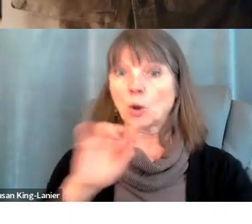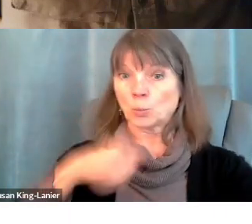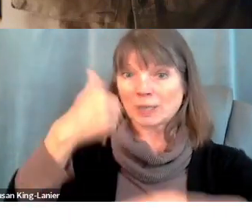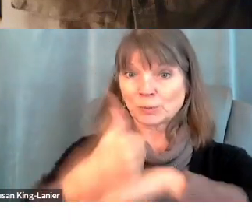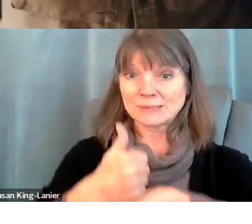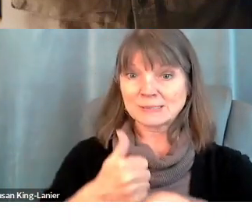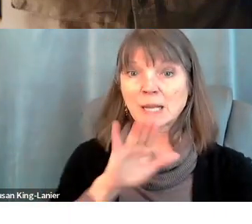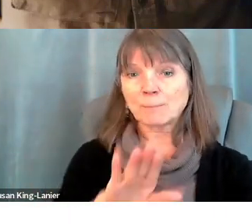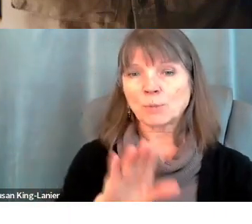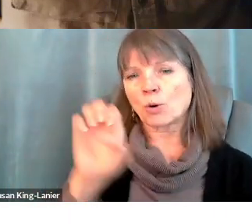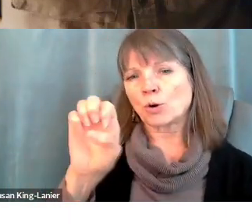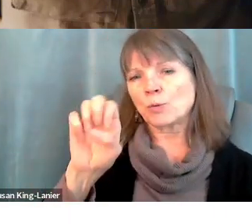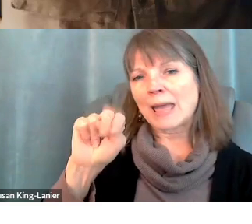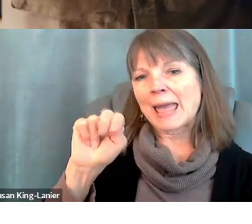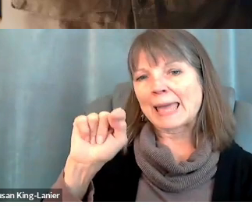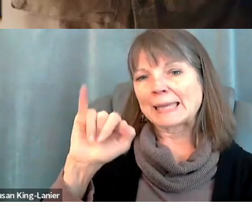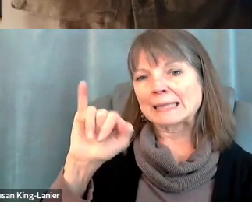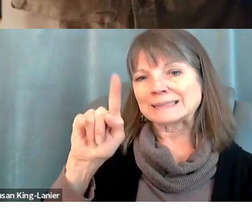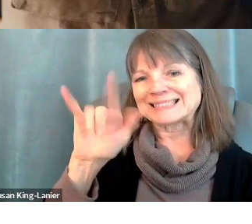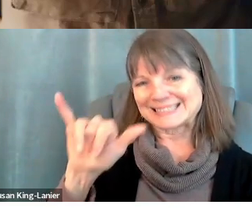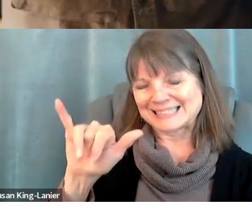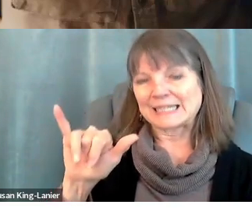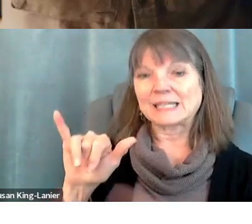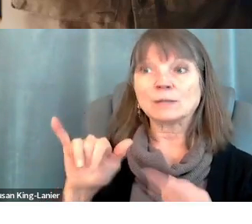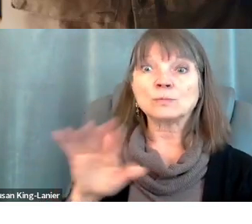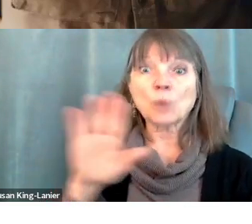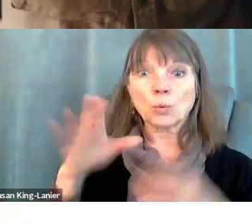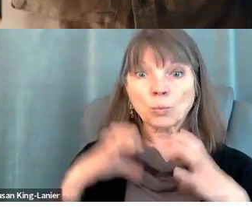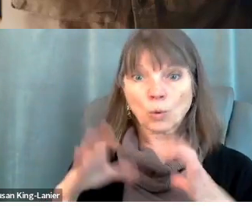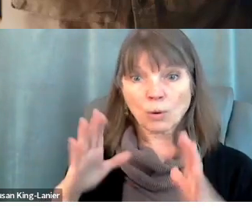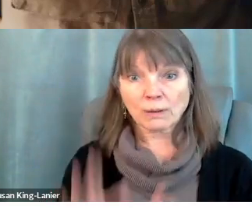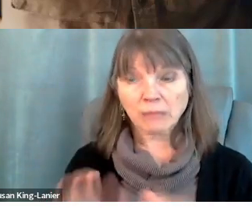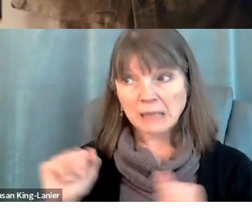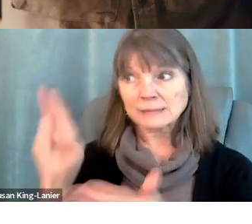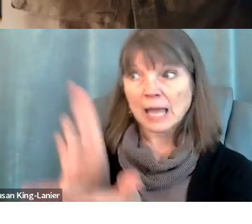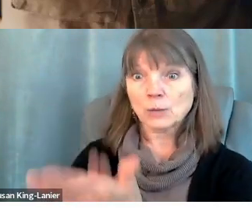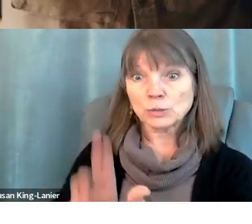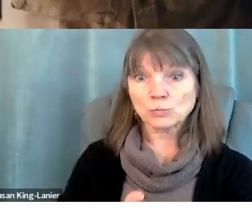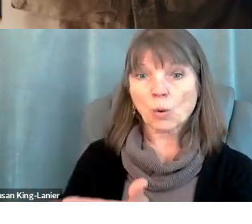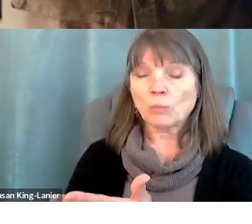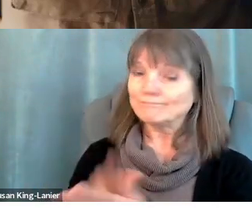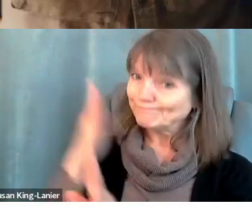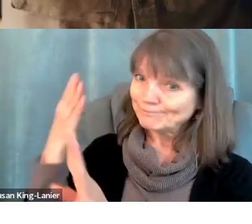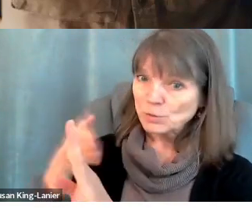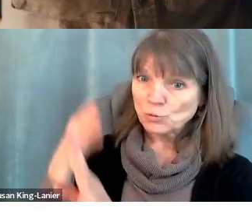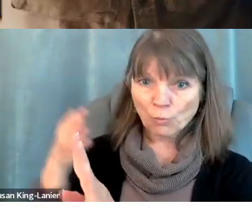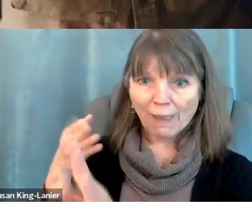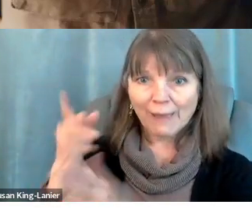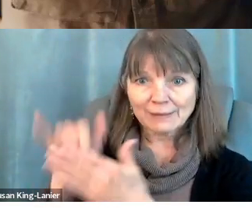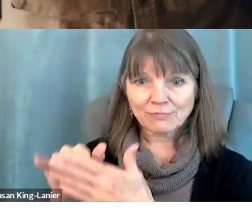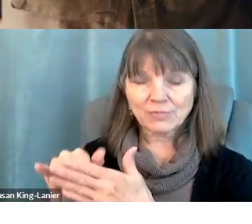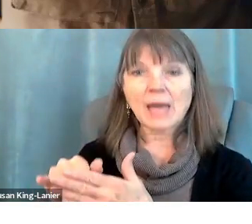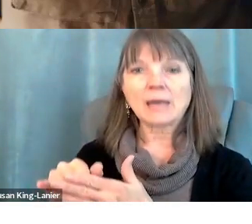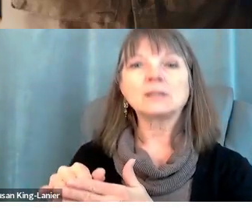We can work with you to set up what we call your entity. So all of your clients can be enrolled directly into your entity.